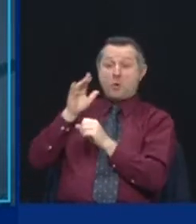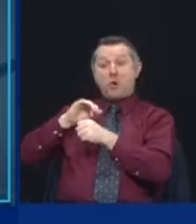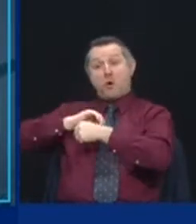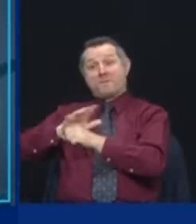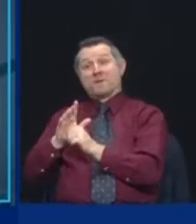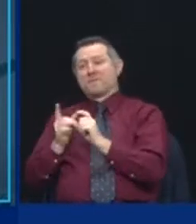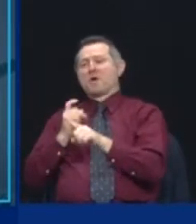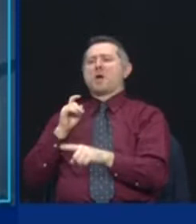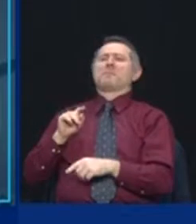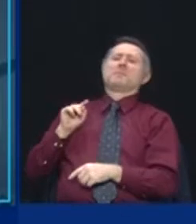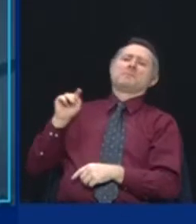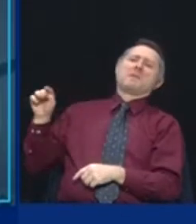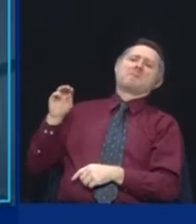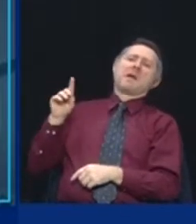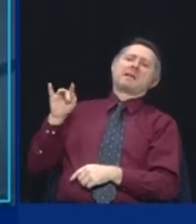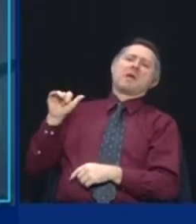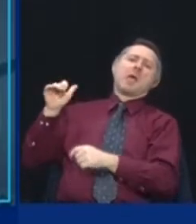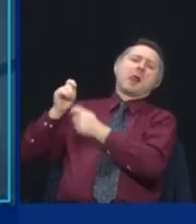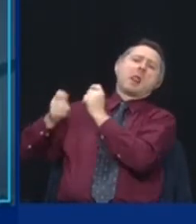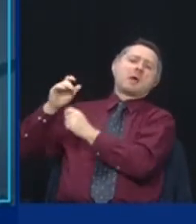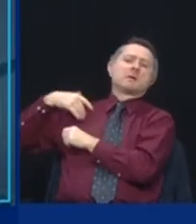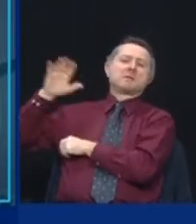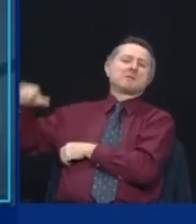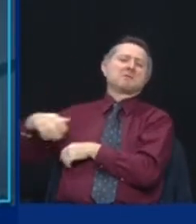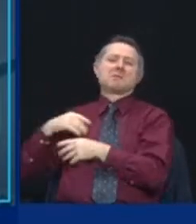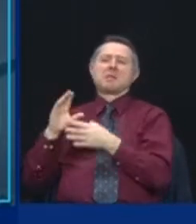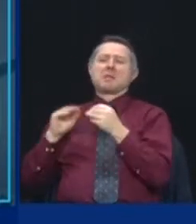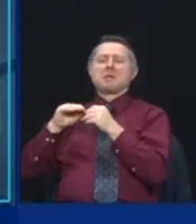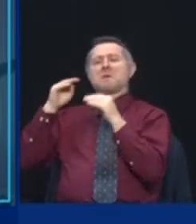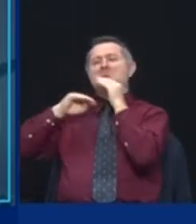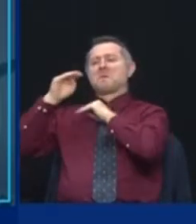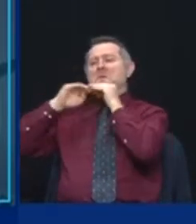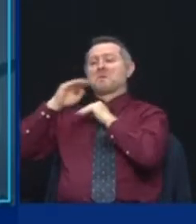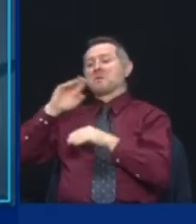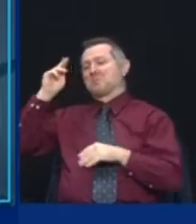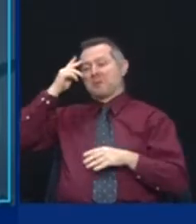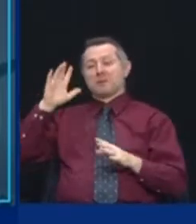BUT FOR PEOPLE WHO SAY, WELL, THIS IS OVER, THIS IS A CREATION